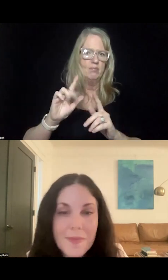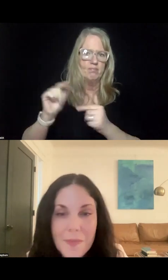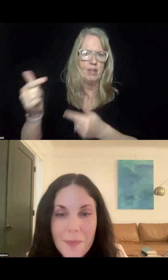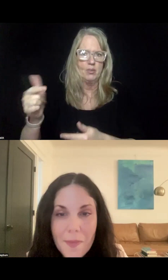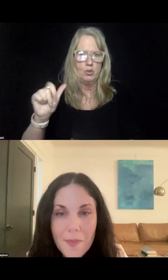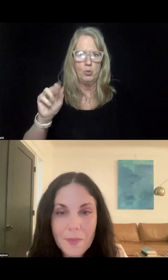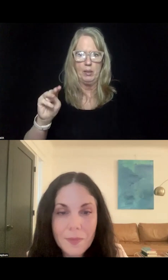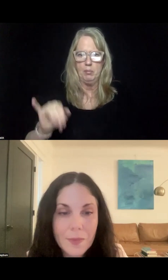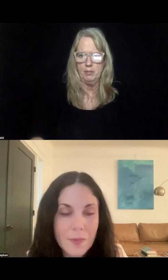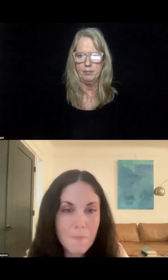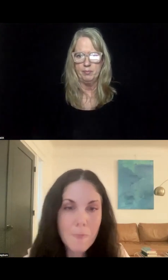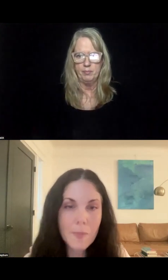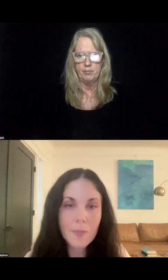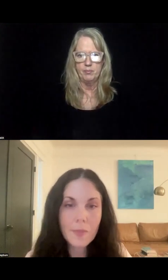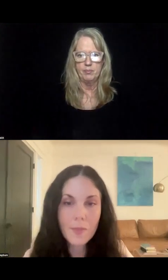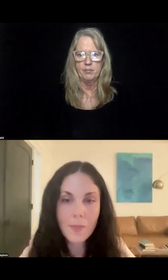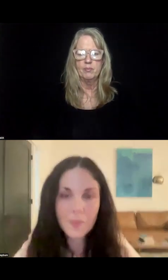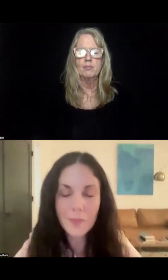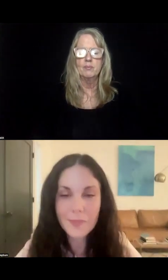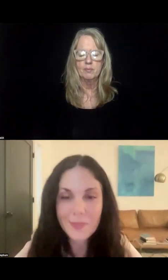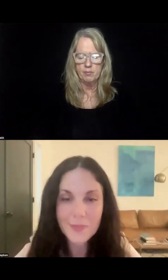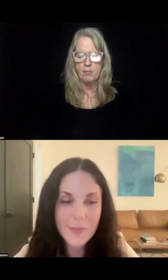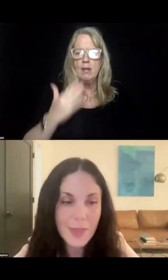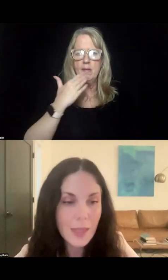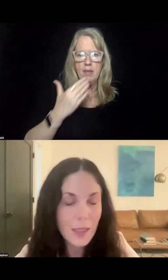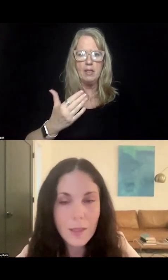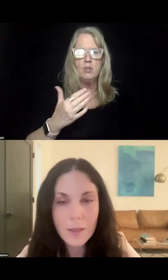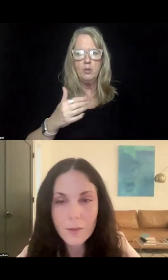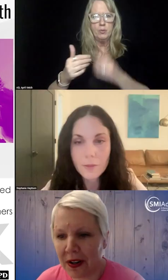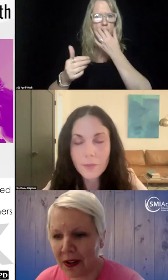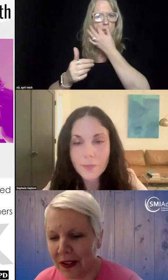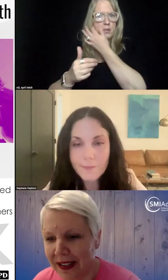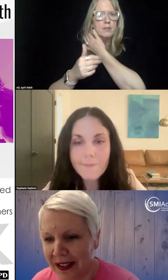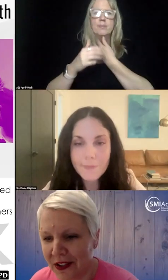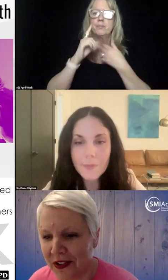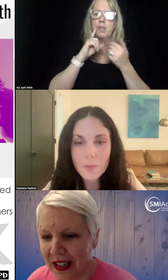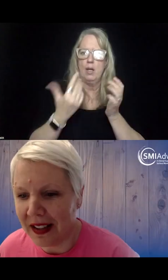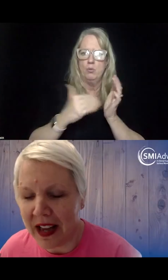THANK YOU SO MUCH. I RE-READ YOUR ARTICLE IN THE LAST